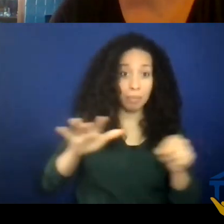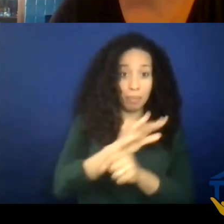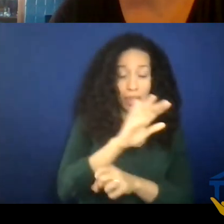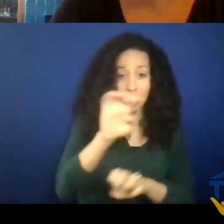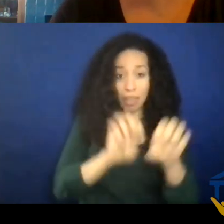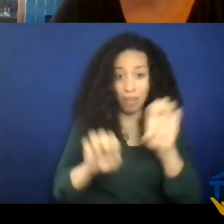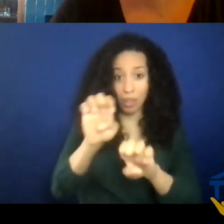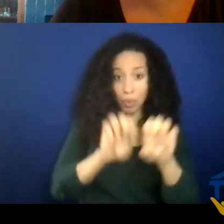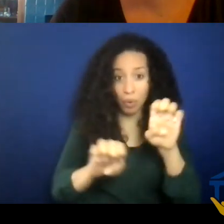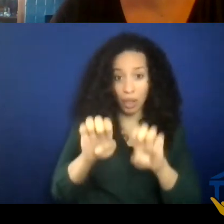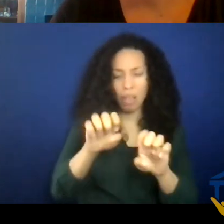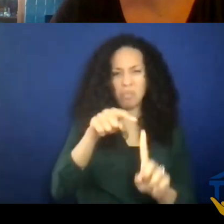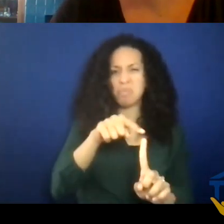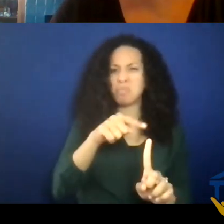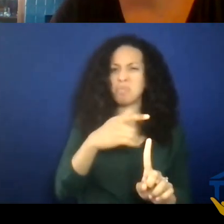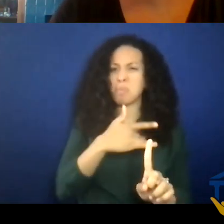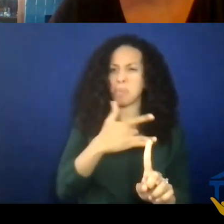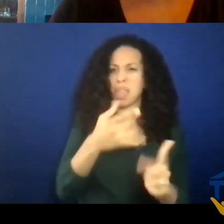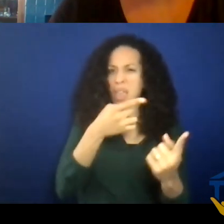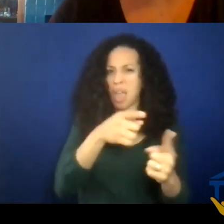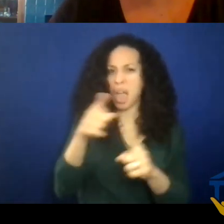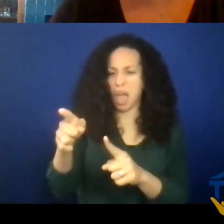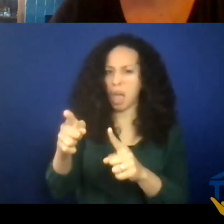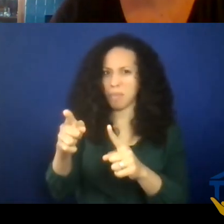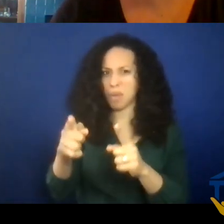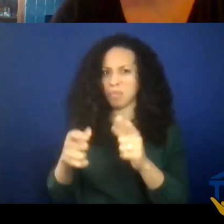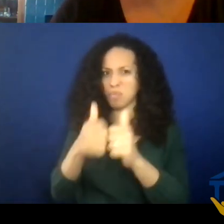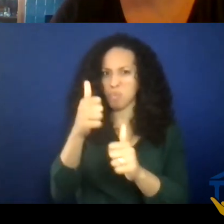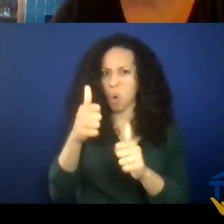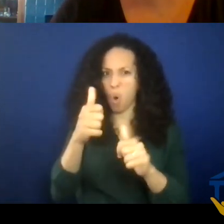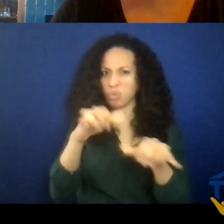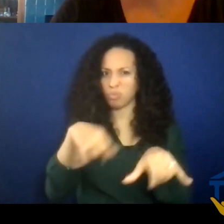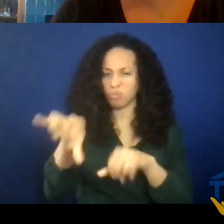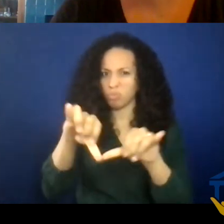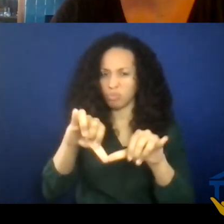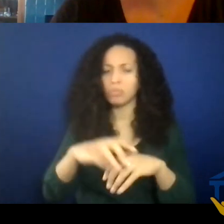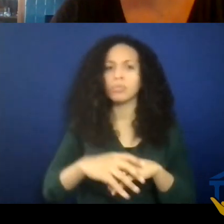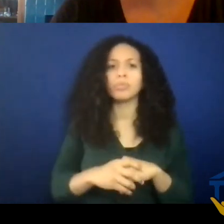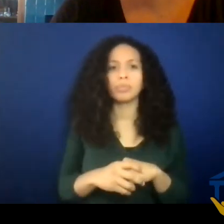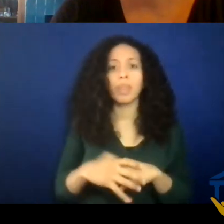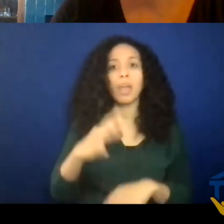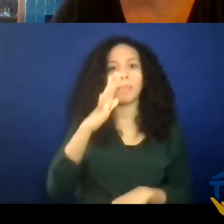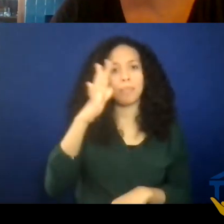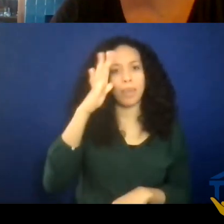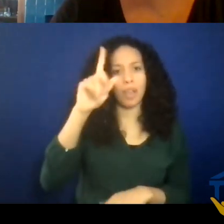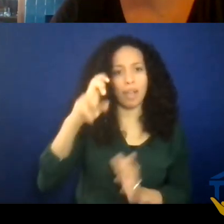the pretty common way to go, parents will have to sign a permission to evaluate form. And then